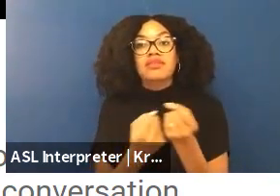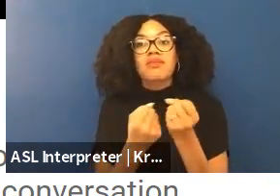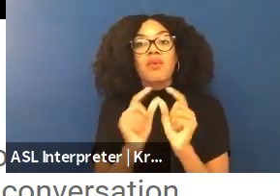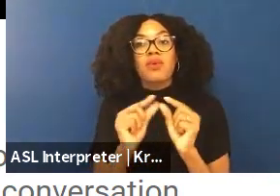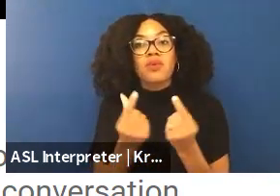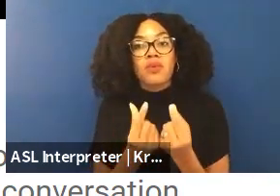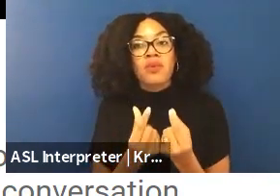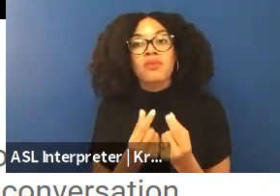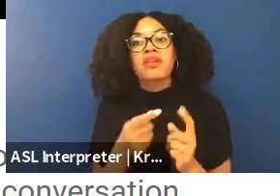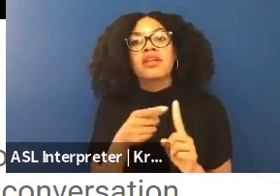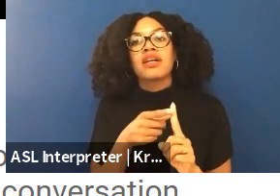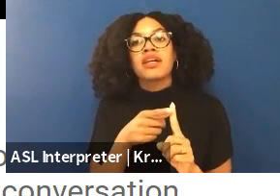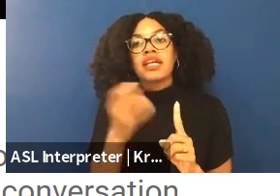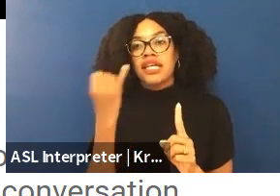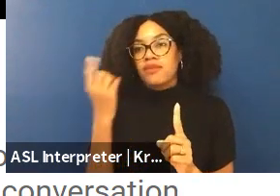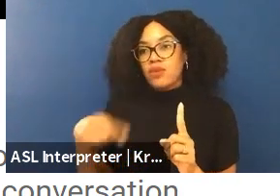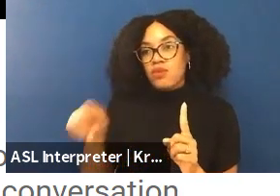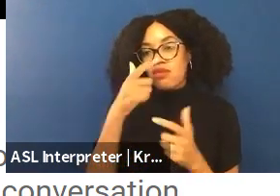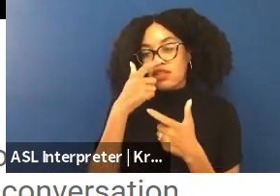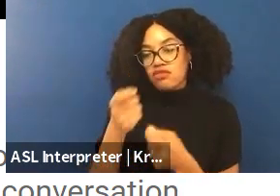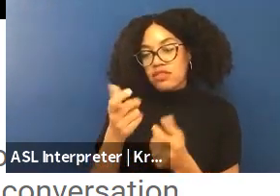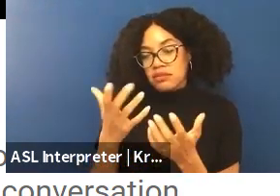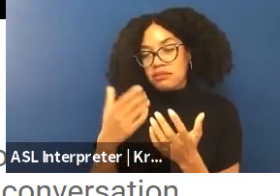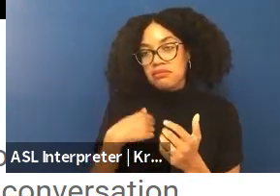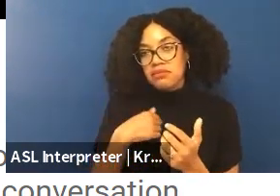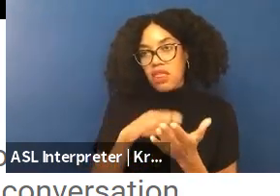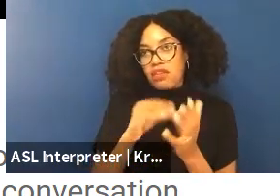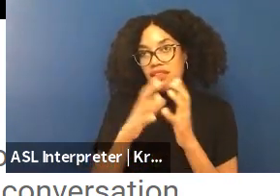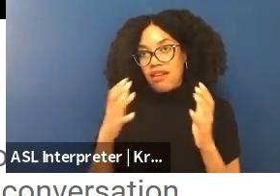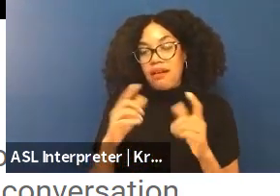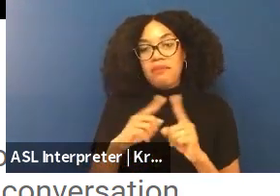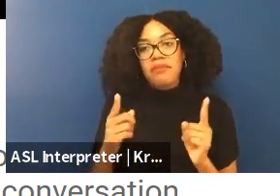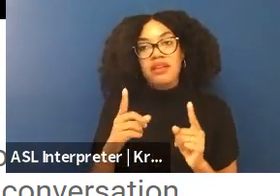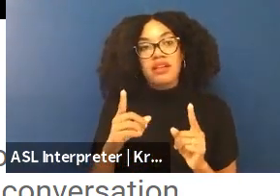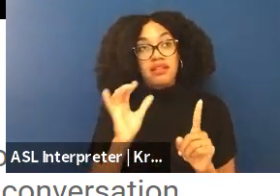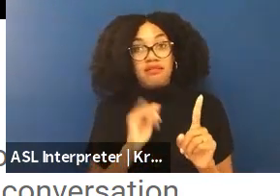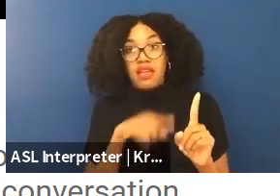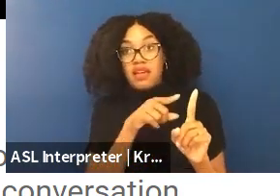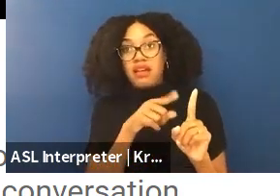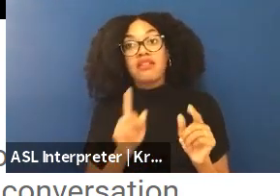are interested, by the way. And so we did that and then at first it started to turn into therapy,